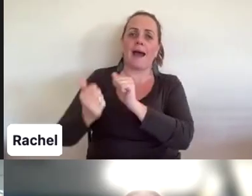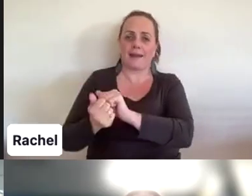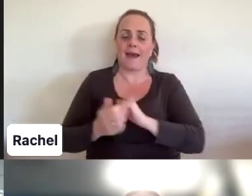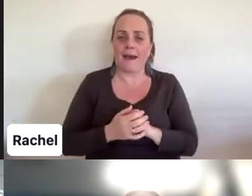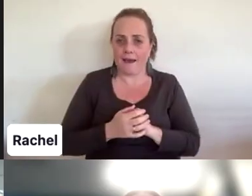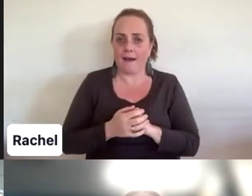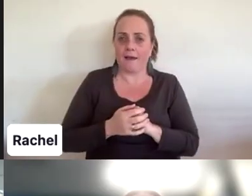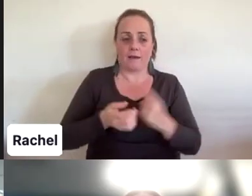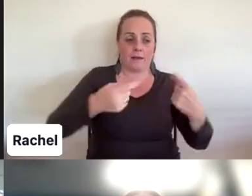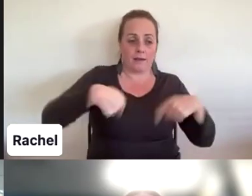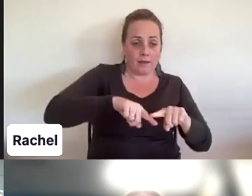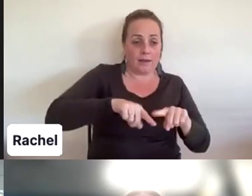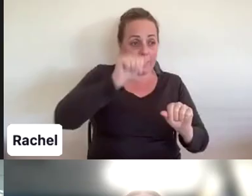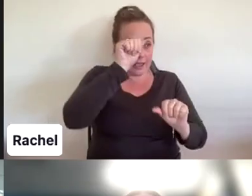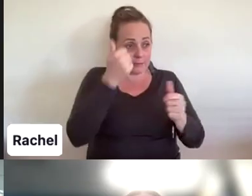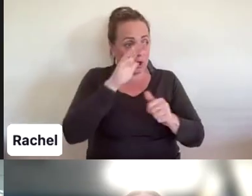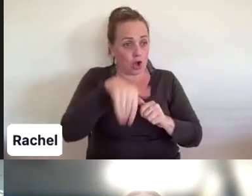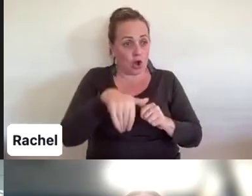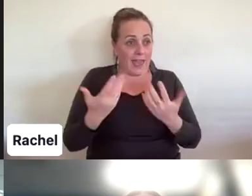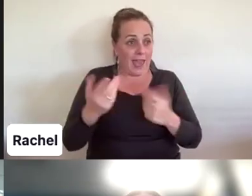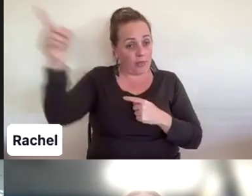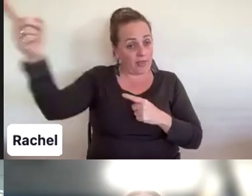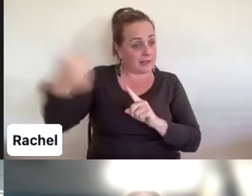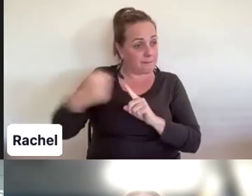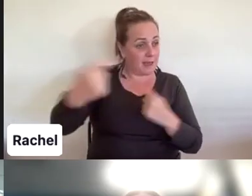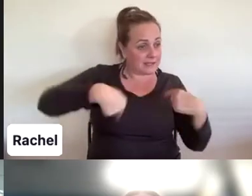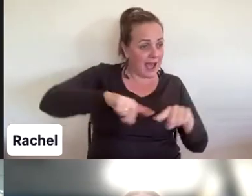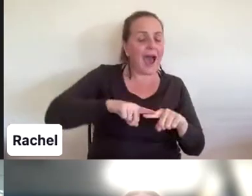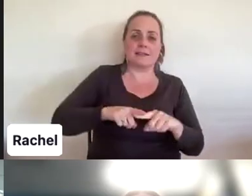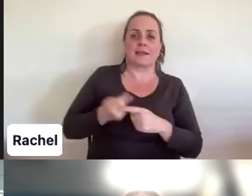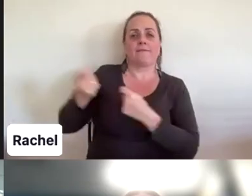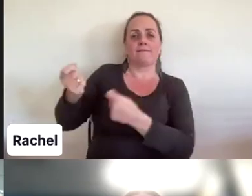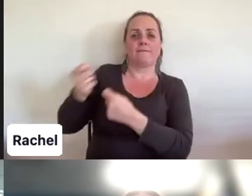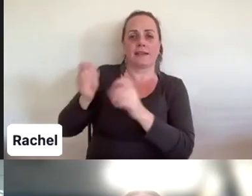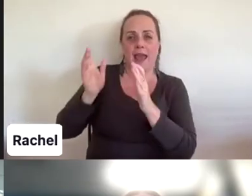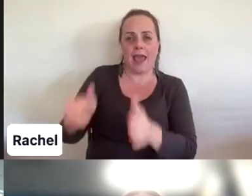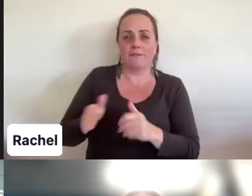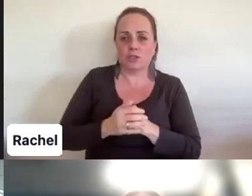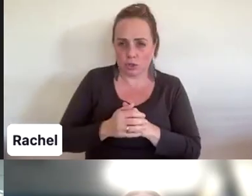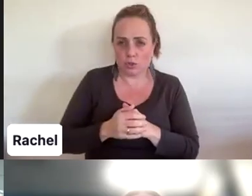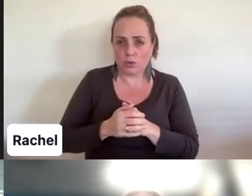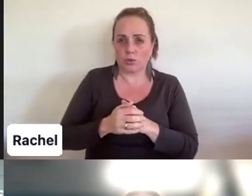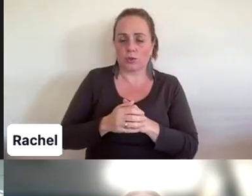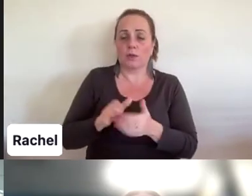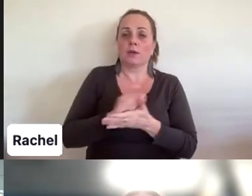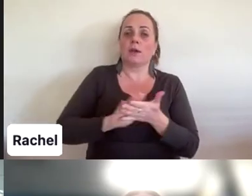affects them. As John Dewey said famously, when advocating for greater participation in democracy,